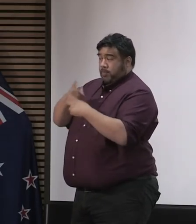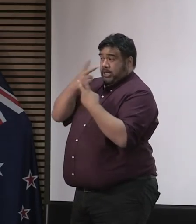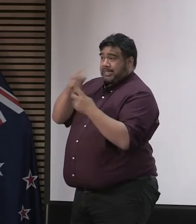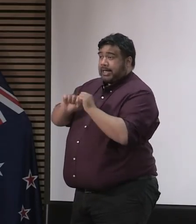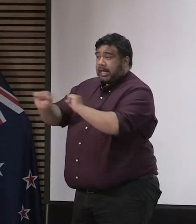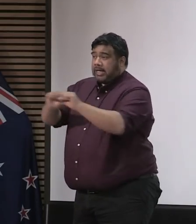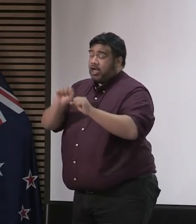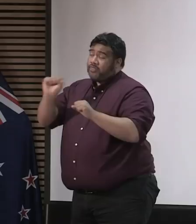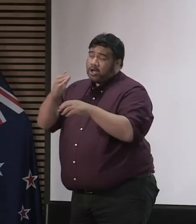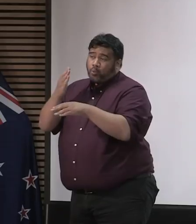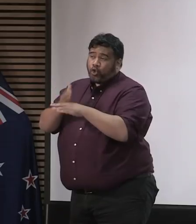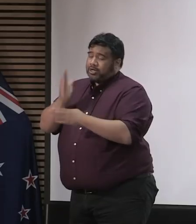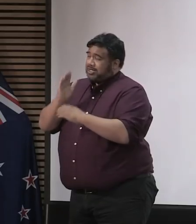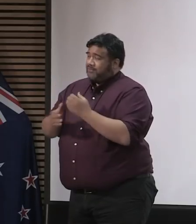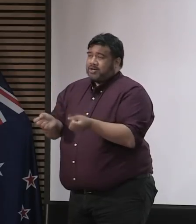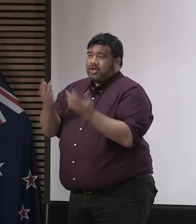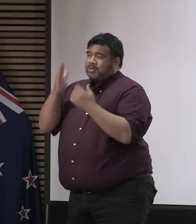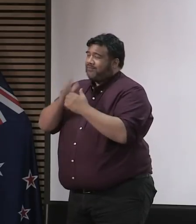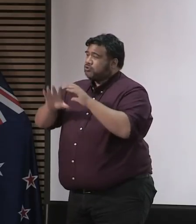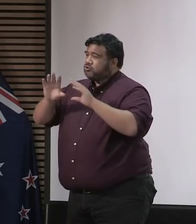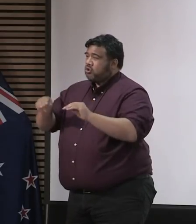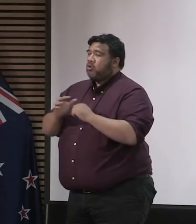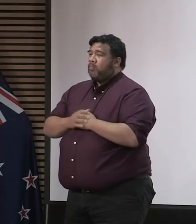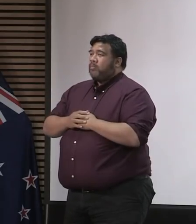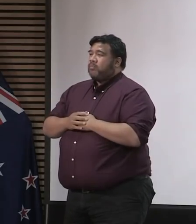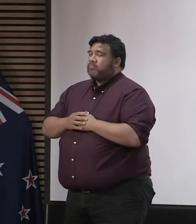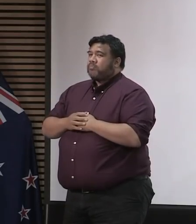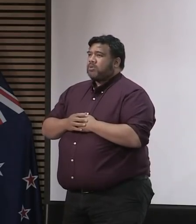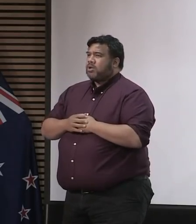level 4 such as from an another essential business, a meat processor crediting their